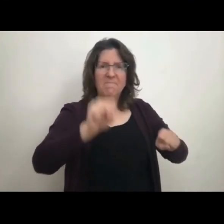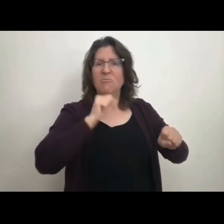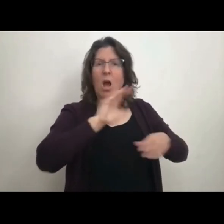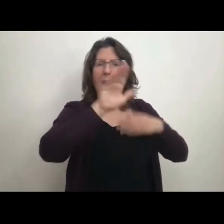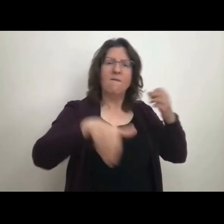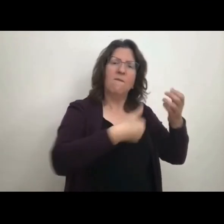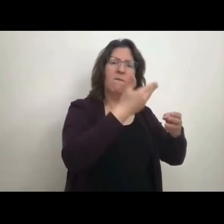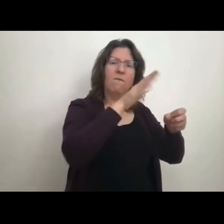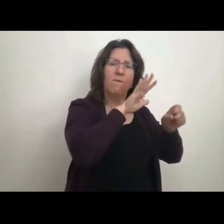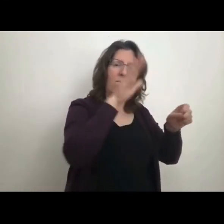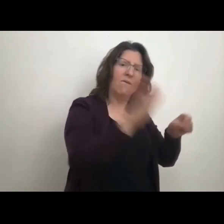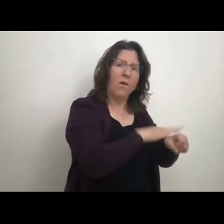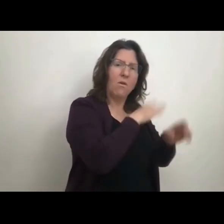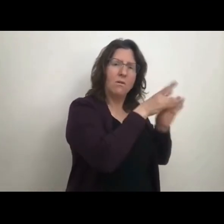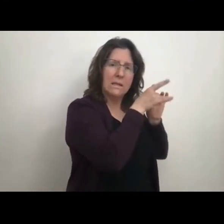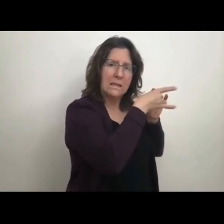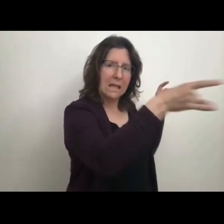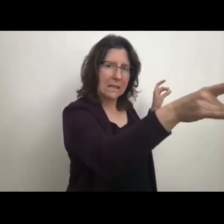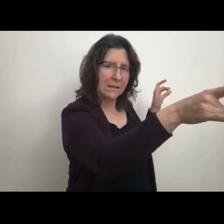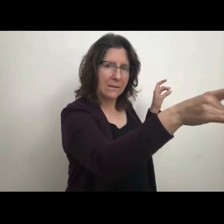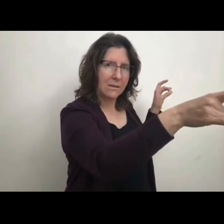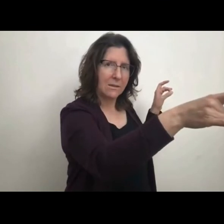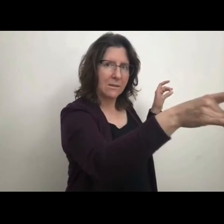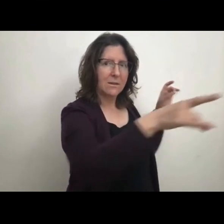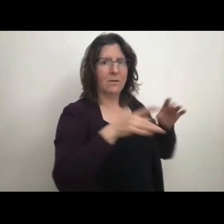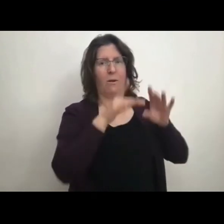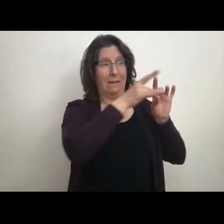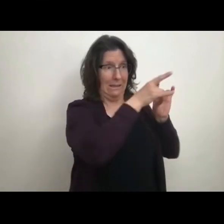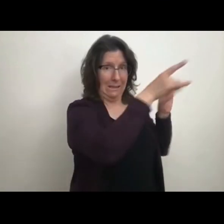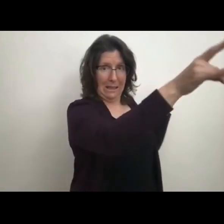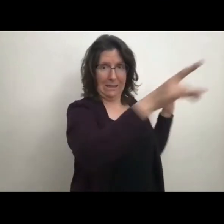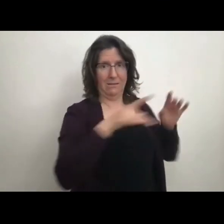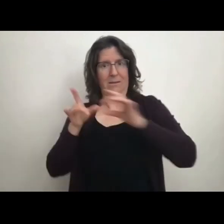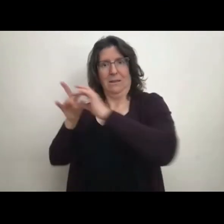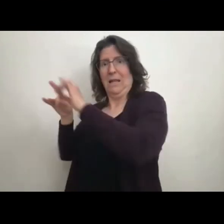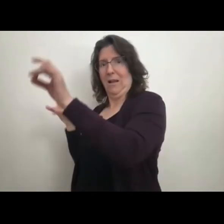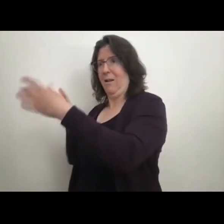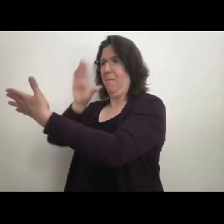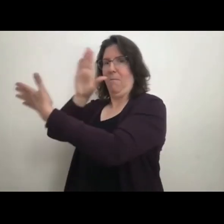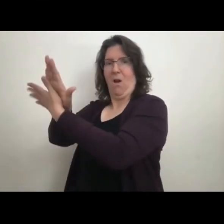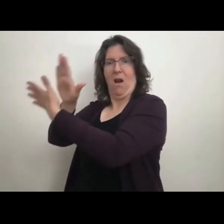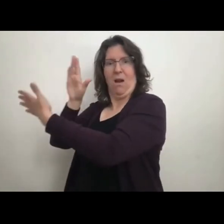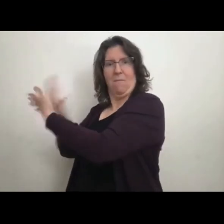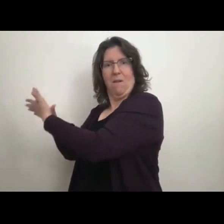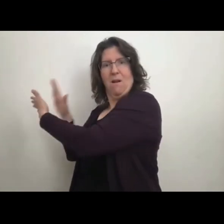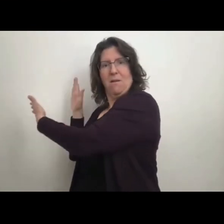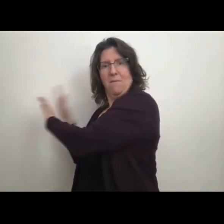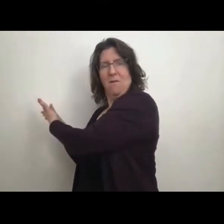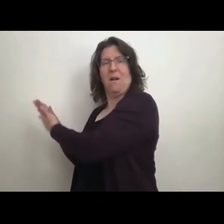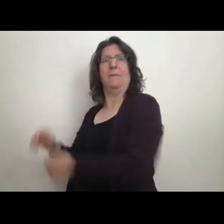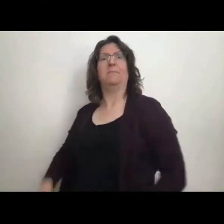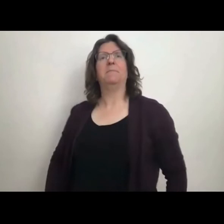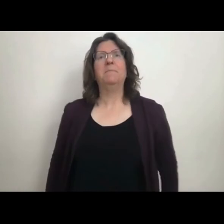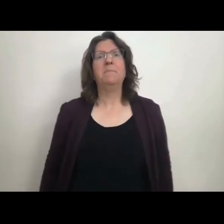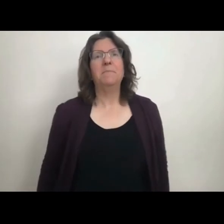As a metaphor for being unable to hear everything people say.